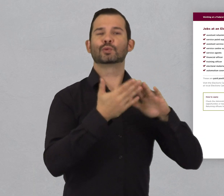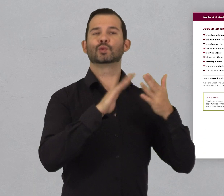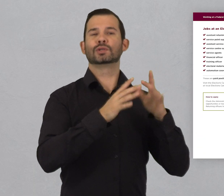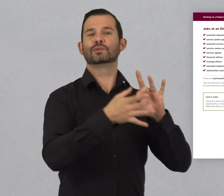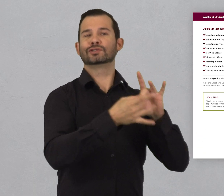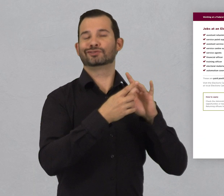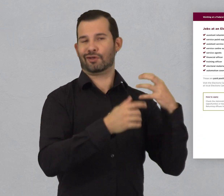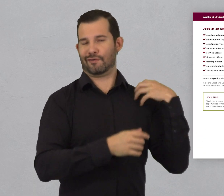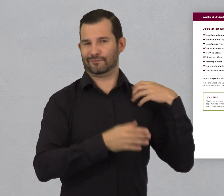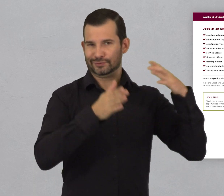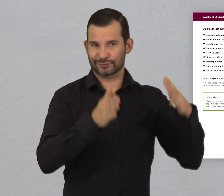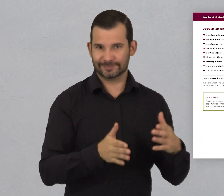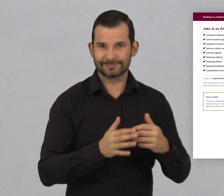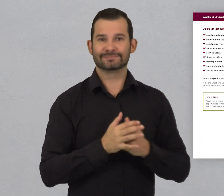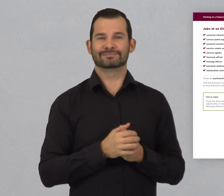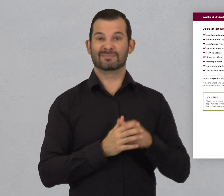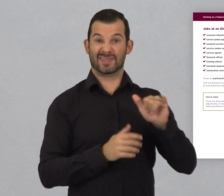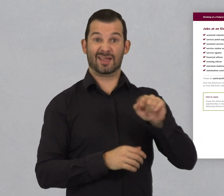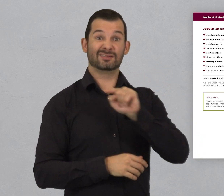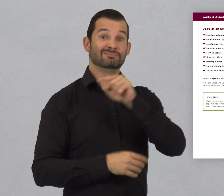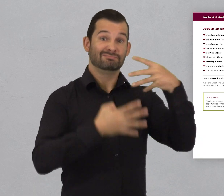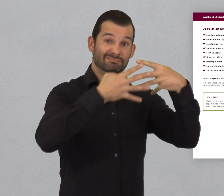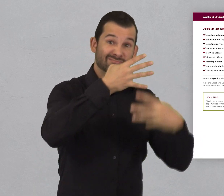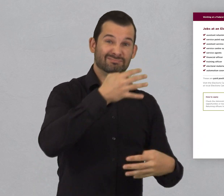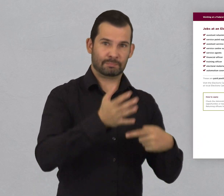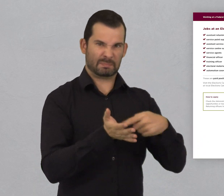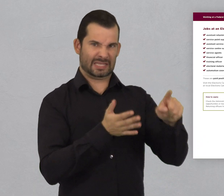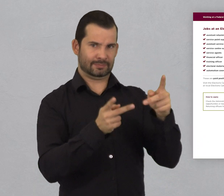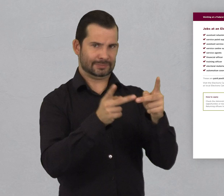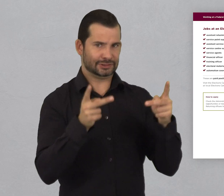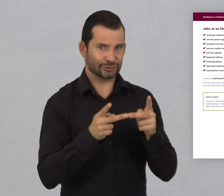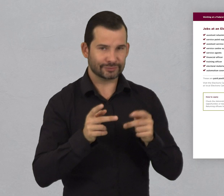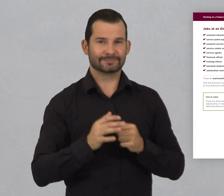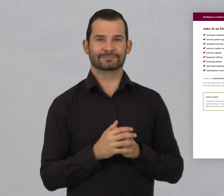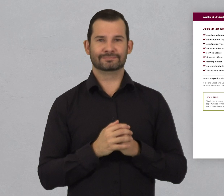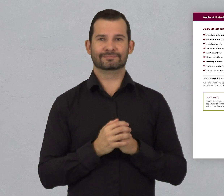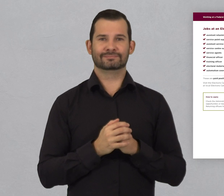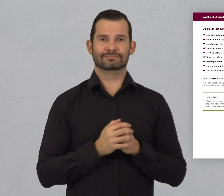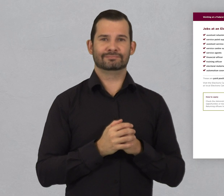These are paid positions. Visit the Elections Canada website to learn